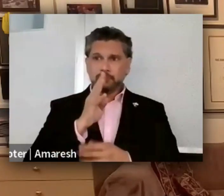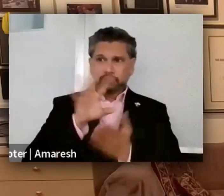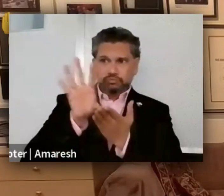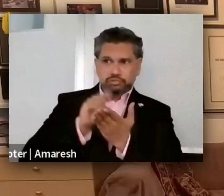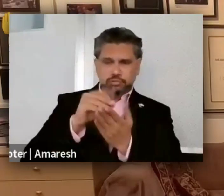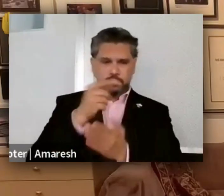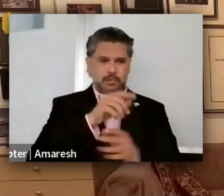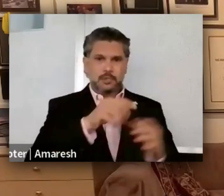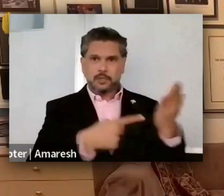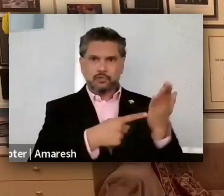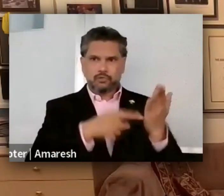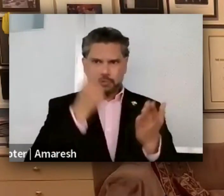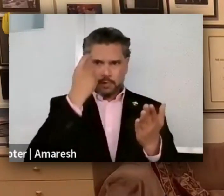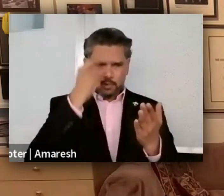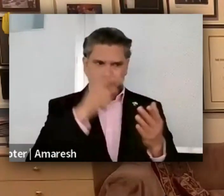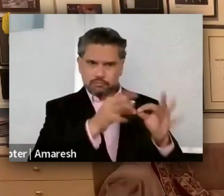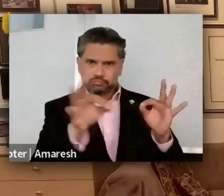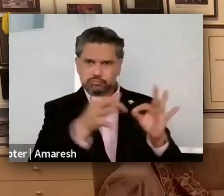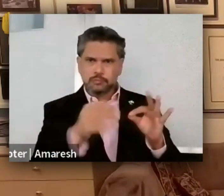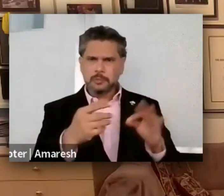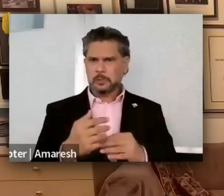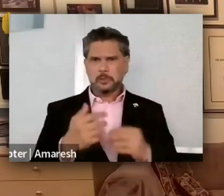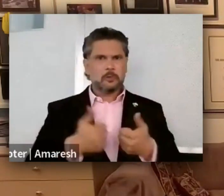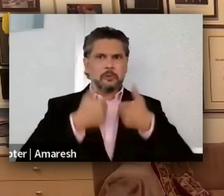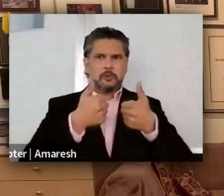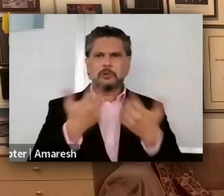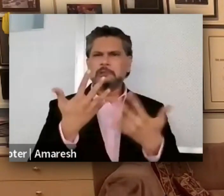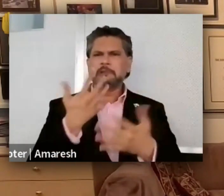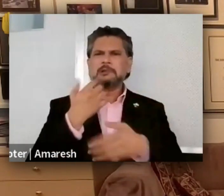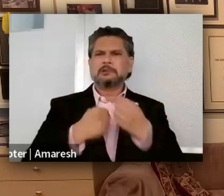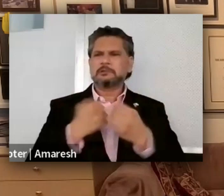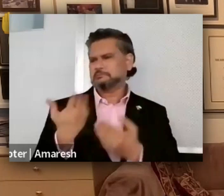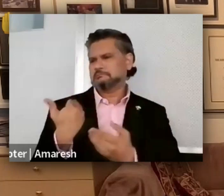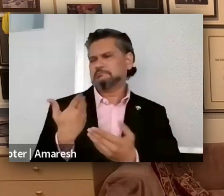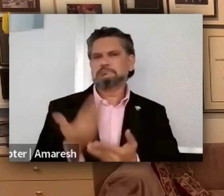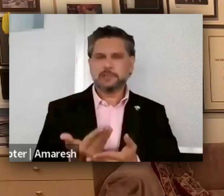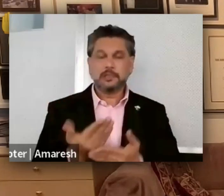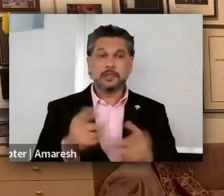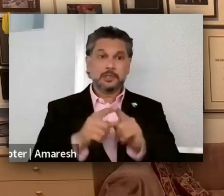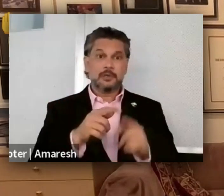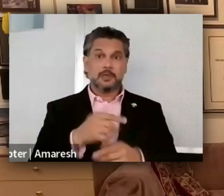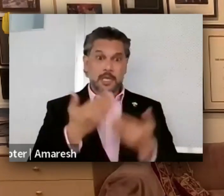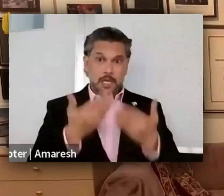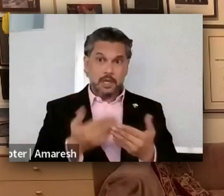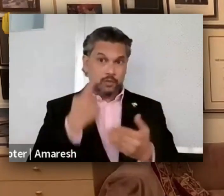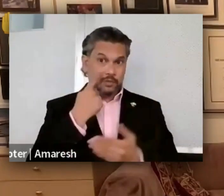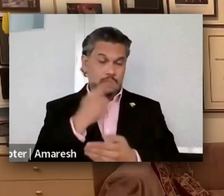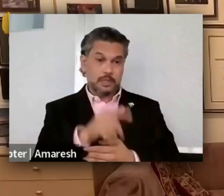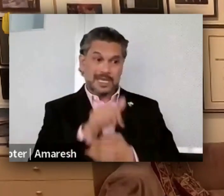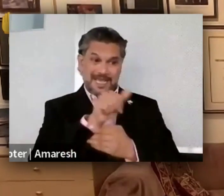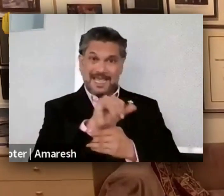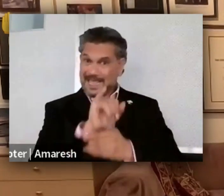But the reason I bring this up is that as we start looking at agents that is to say AI which has the